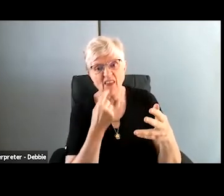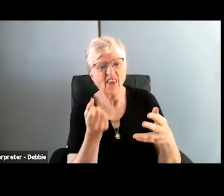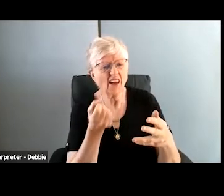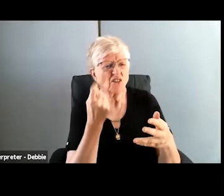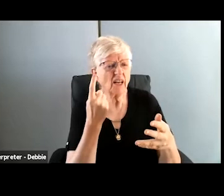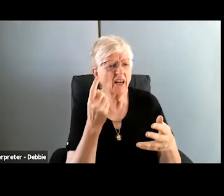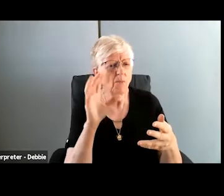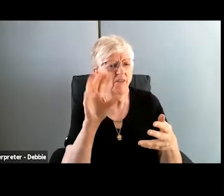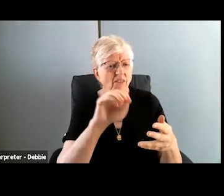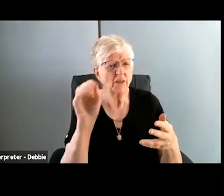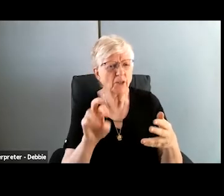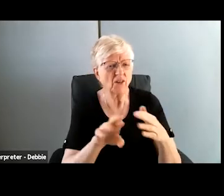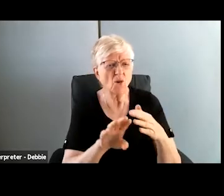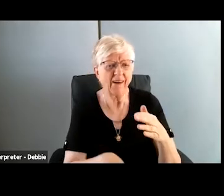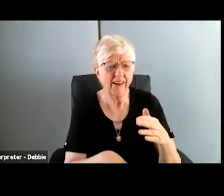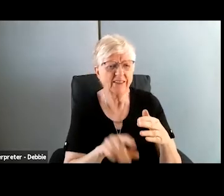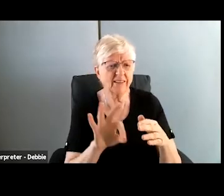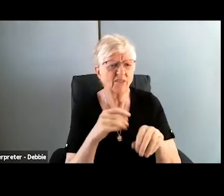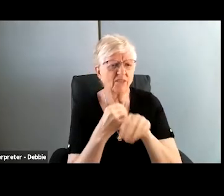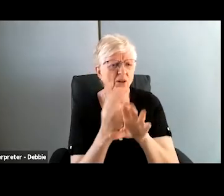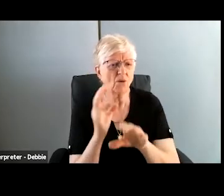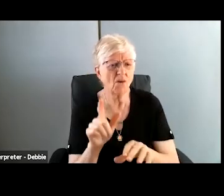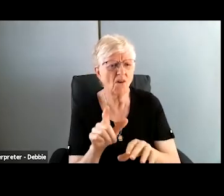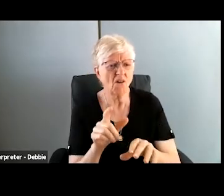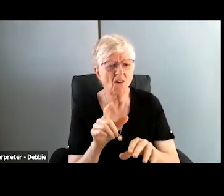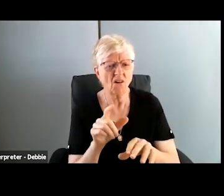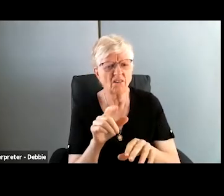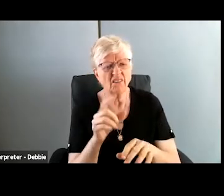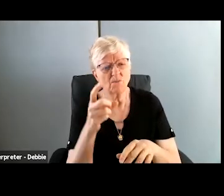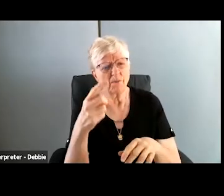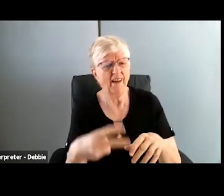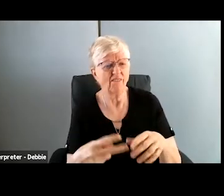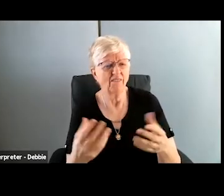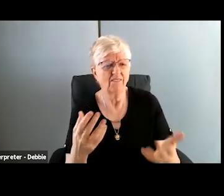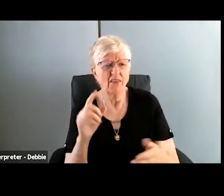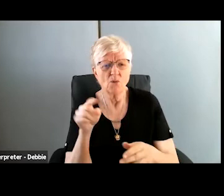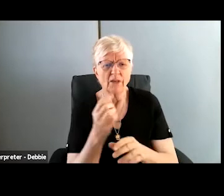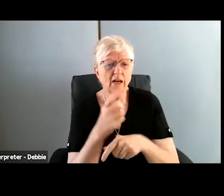50% OR LESS OF A VIDEO CALL. VIDEO CALL. SO THEY'RE ONLY GETTING MAYBE ABOUT HALF SO THEY'RE ONLY GETTING MAYBE ABOUT HALF OF THE INFORMATION THROUGH THE VIDEO CALLS.